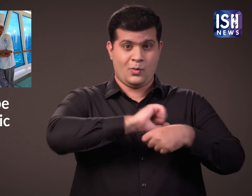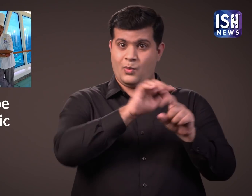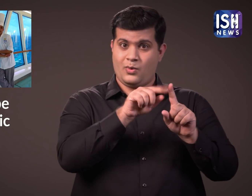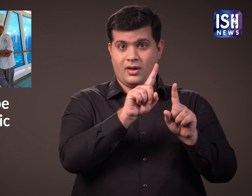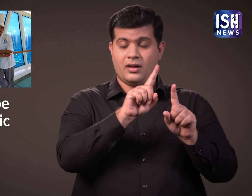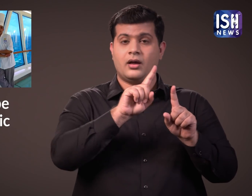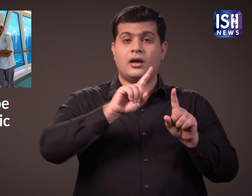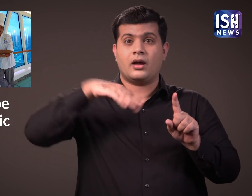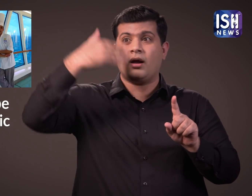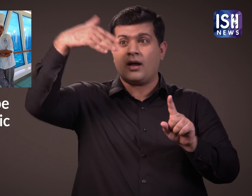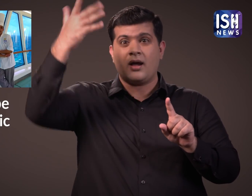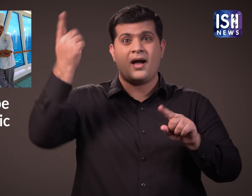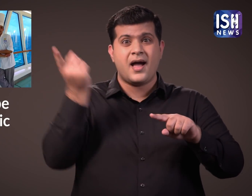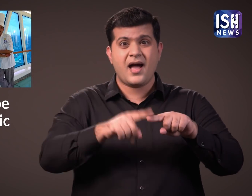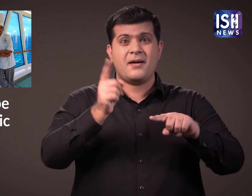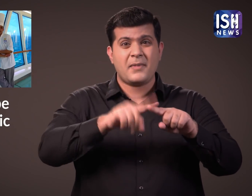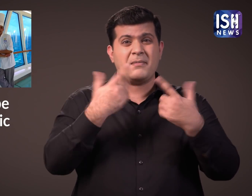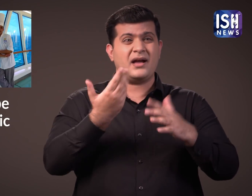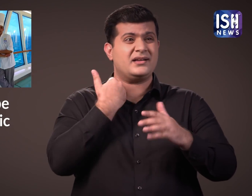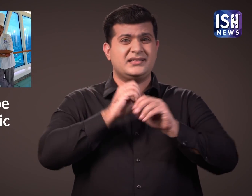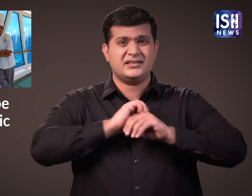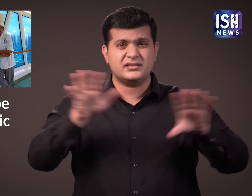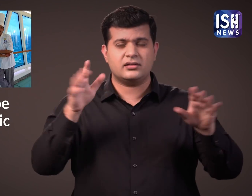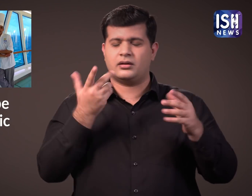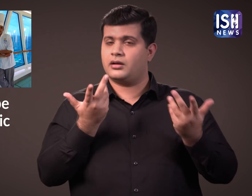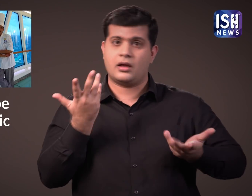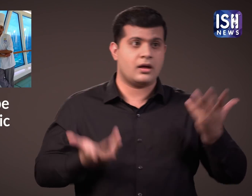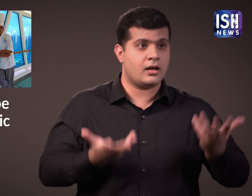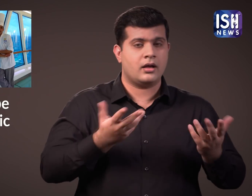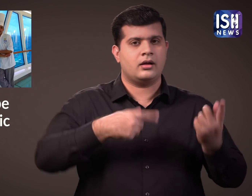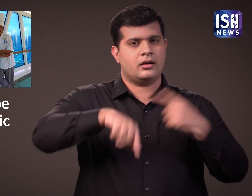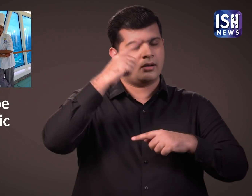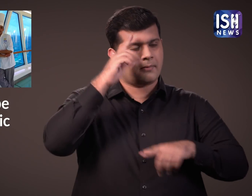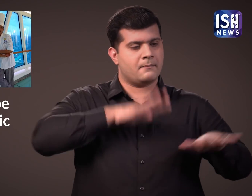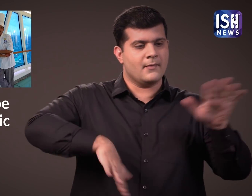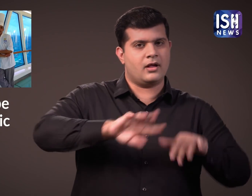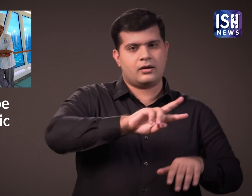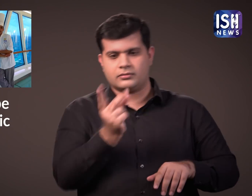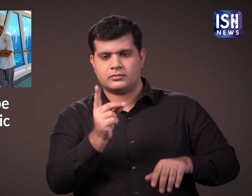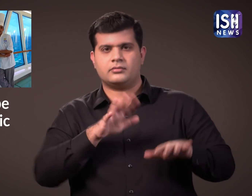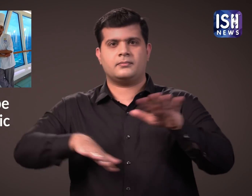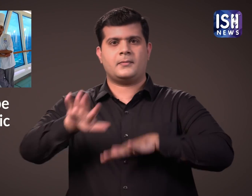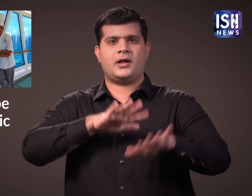Keeping in mind future pandemics, keep an alternate occupation ready